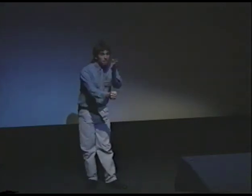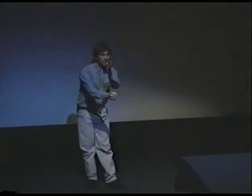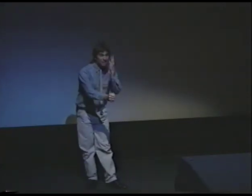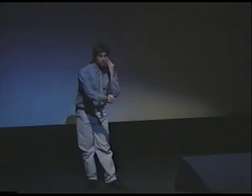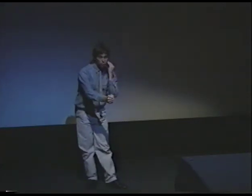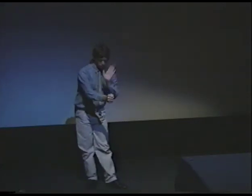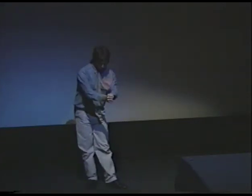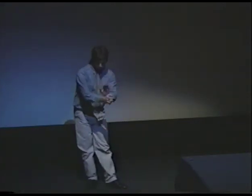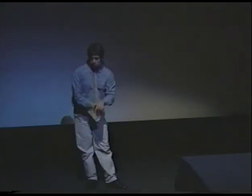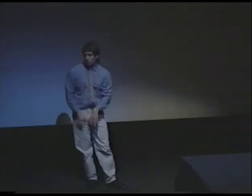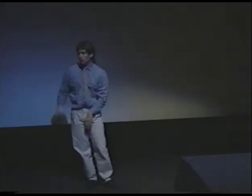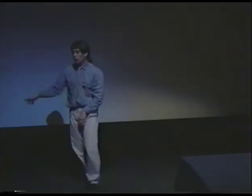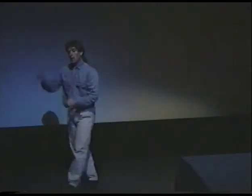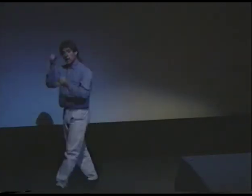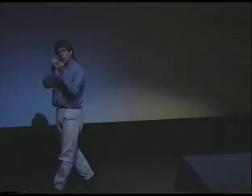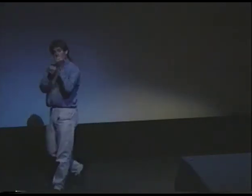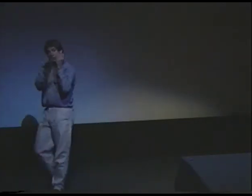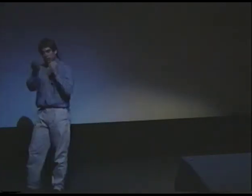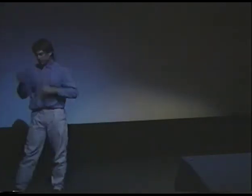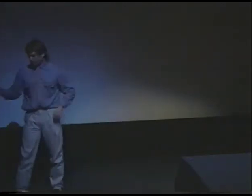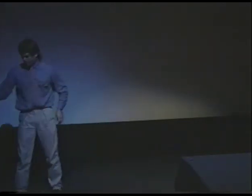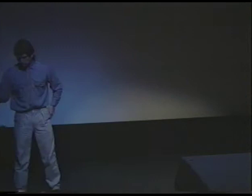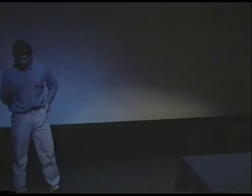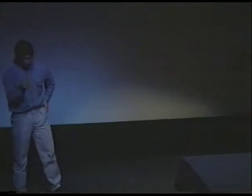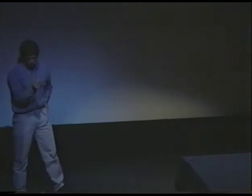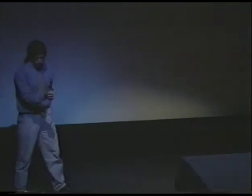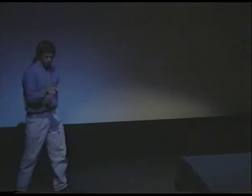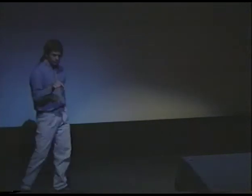all at once. So let's hold on to Bernard Bragg,